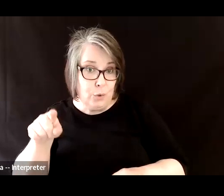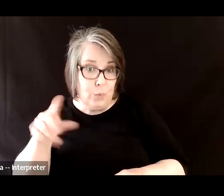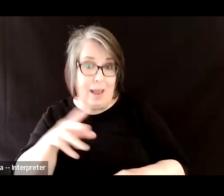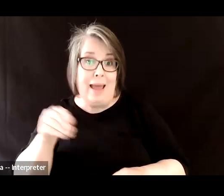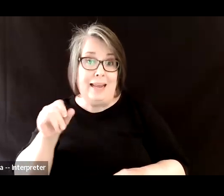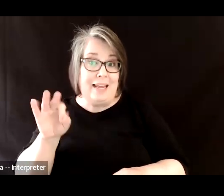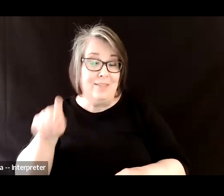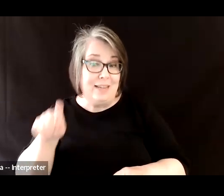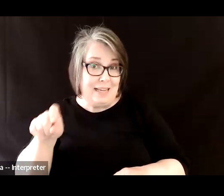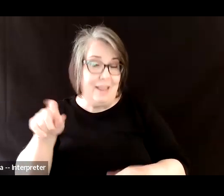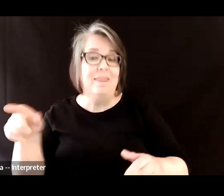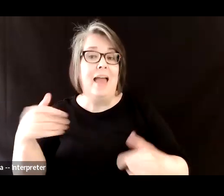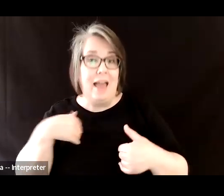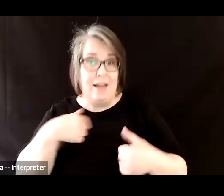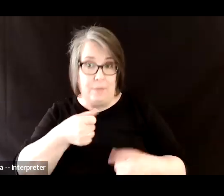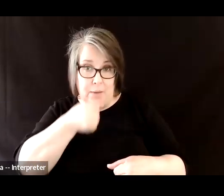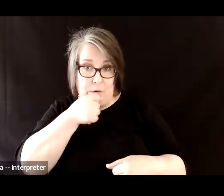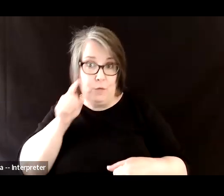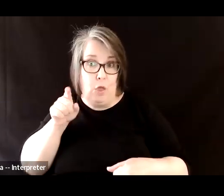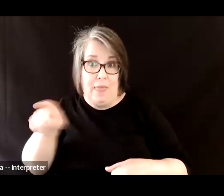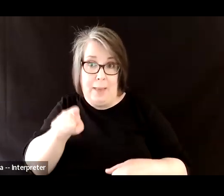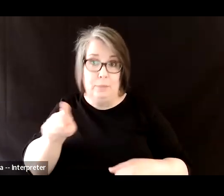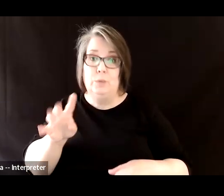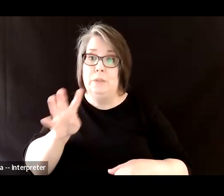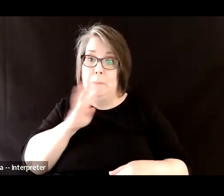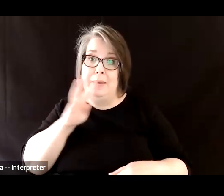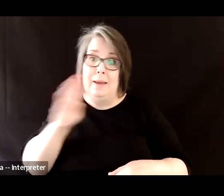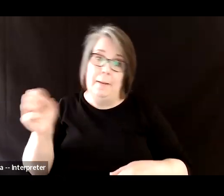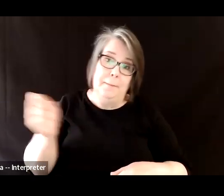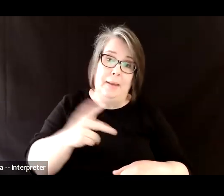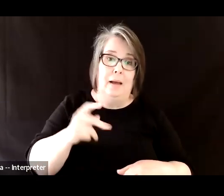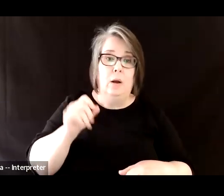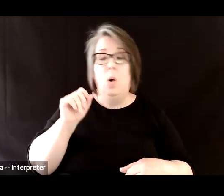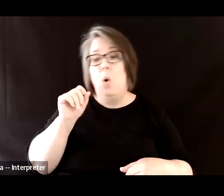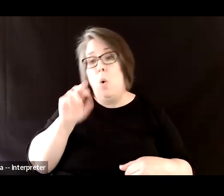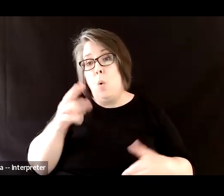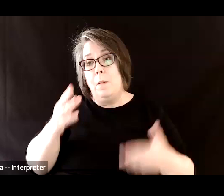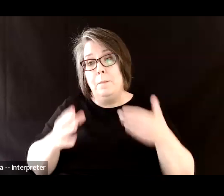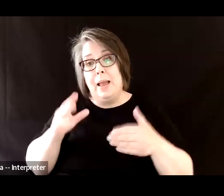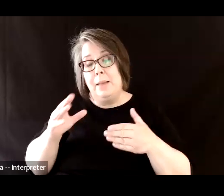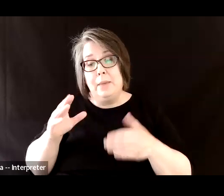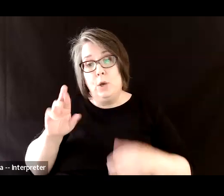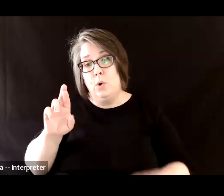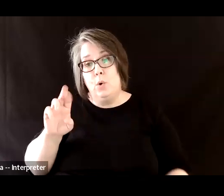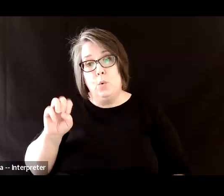also have microphones available to speak back with you more if the -- maybe you your remote audience or maybe even the